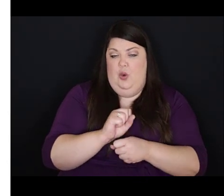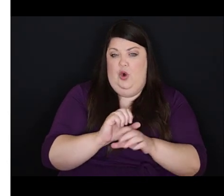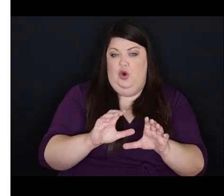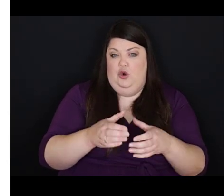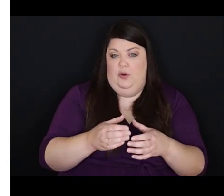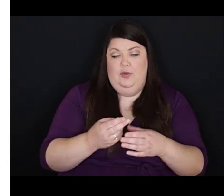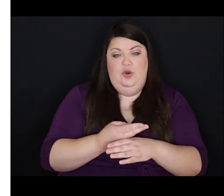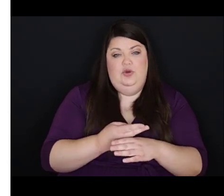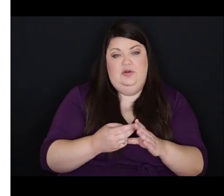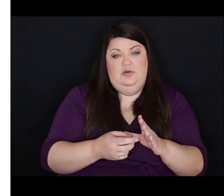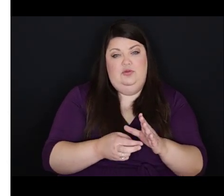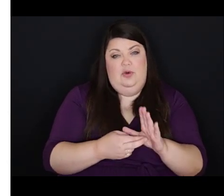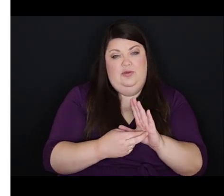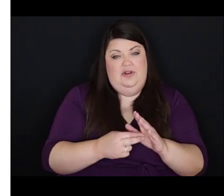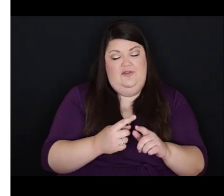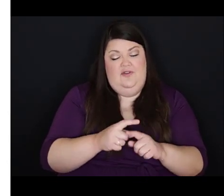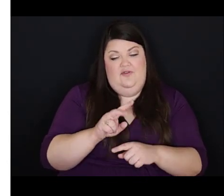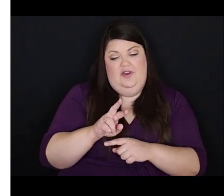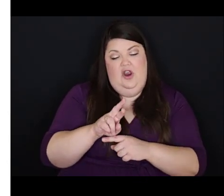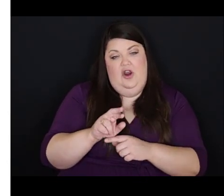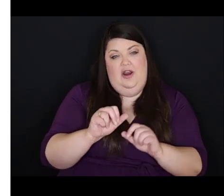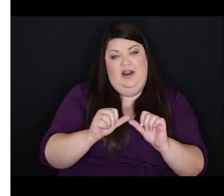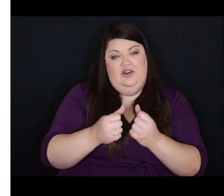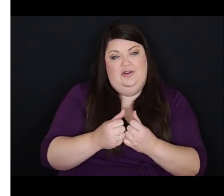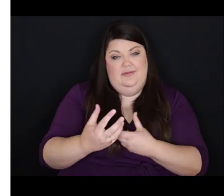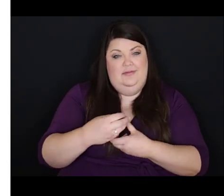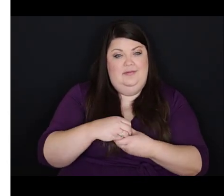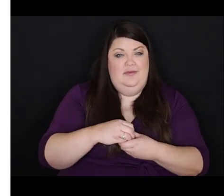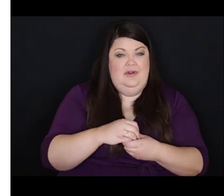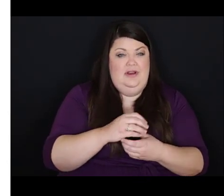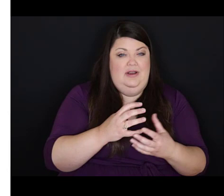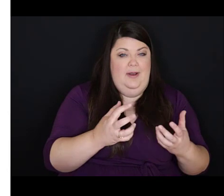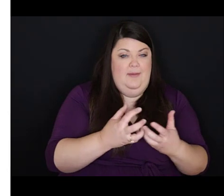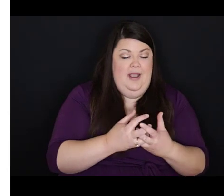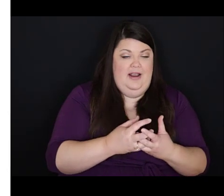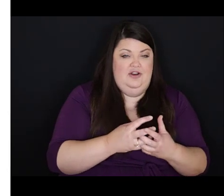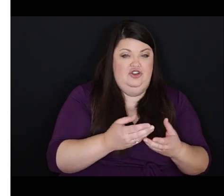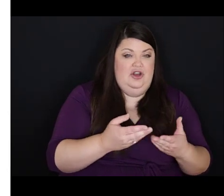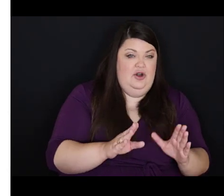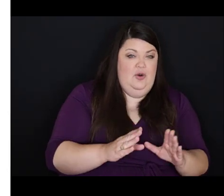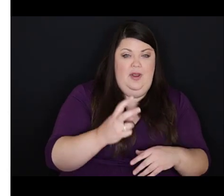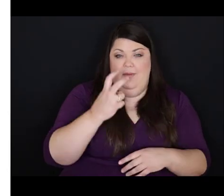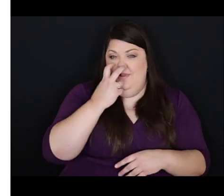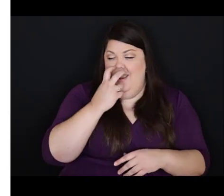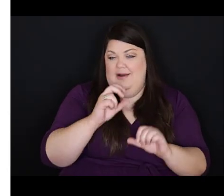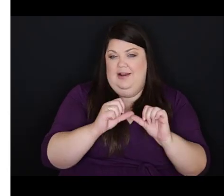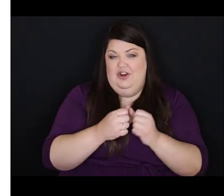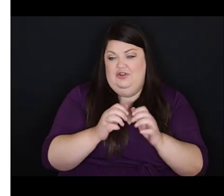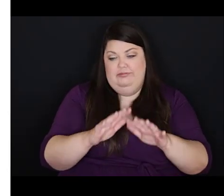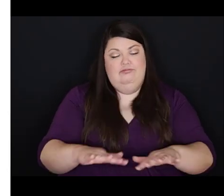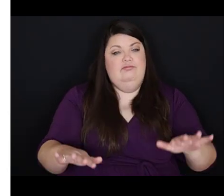from VR agencies including combined, general, and blind agencies from across the country to